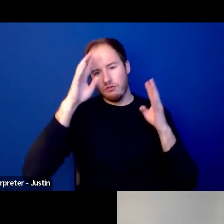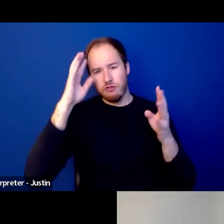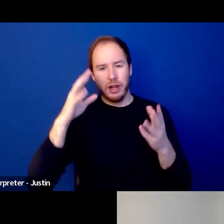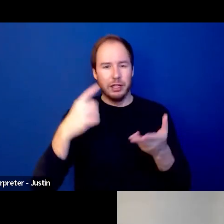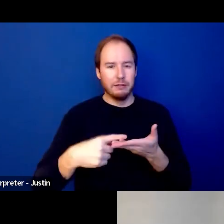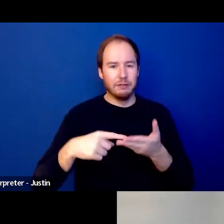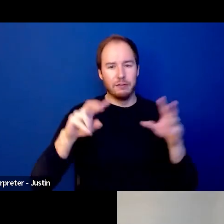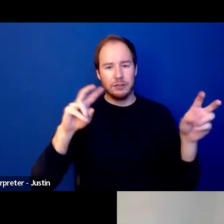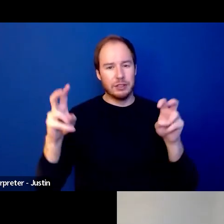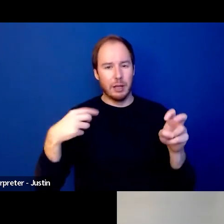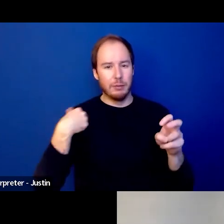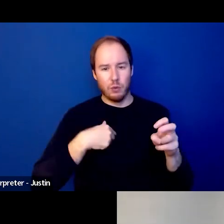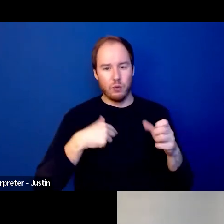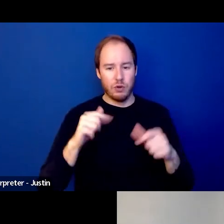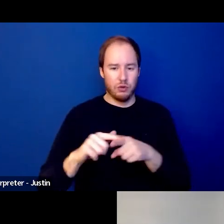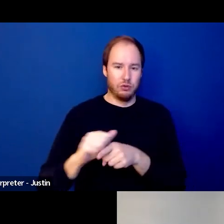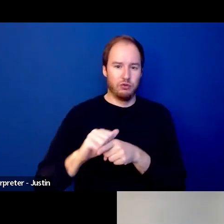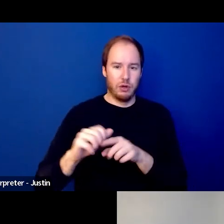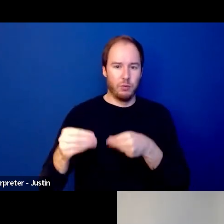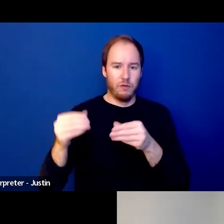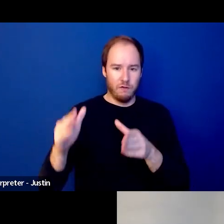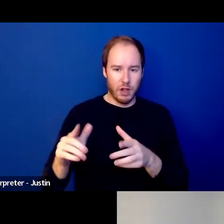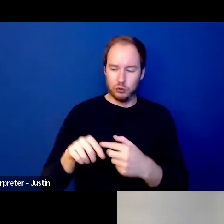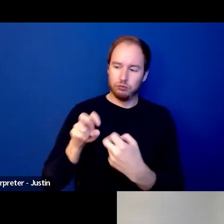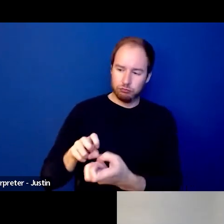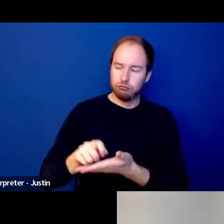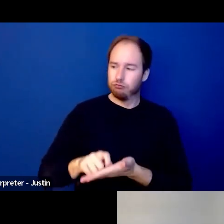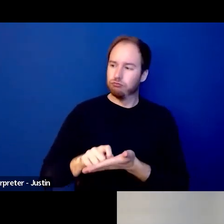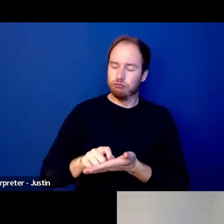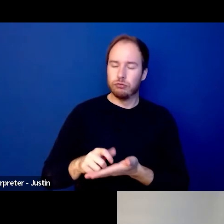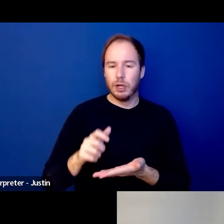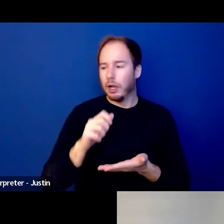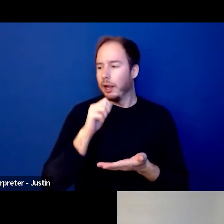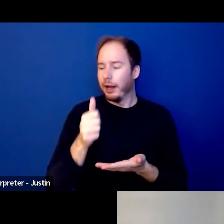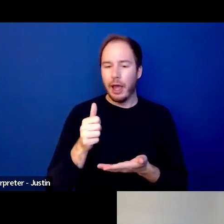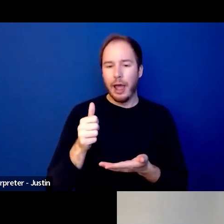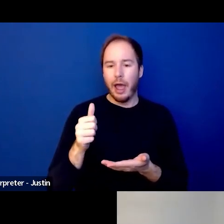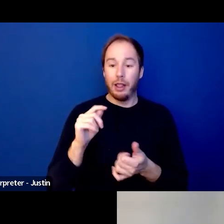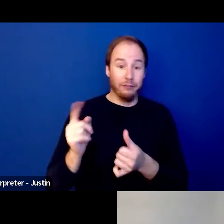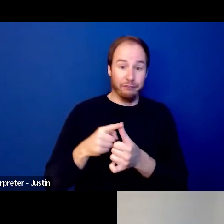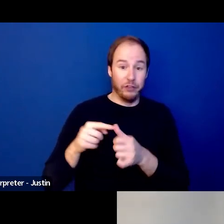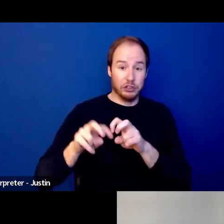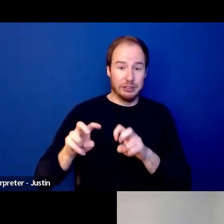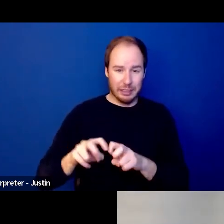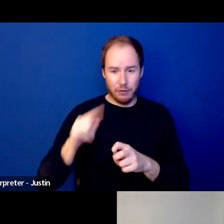and questions that we train our providers to ask, not just at that initial assessment, but throughout their work with people.